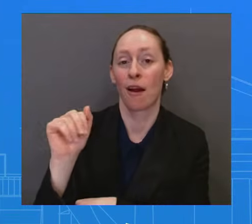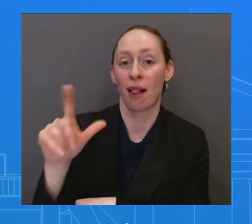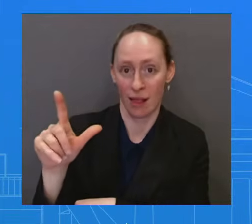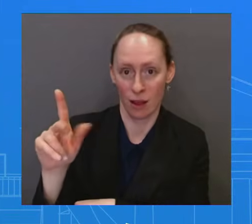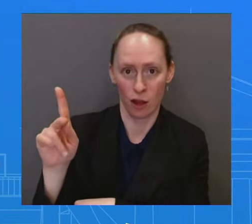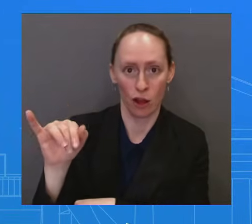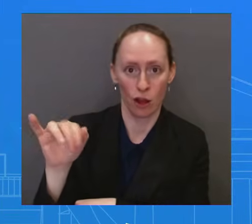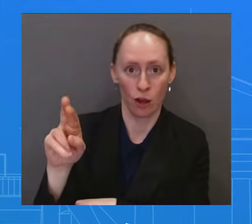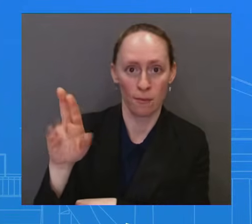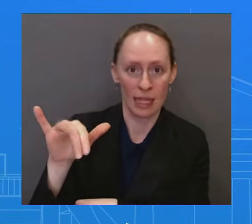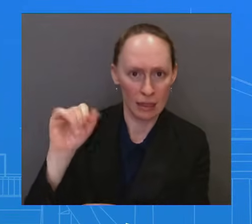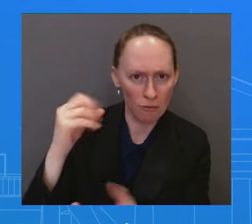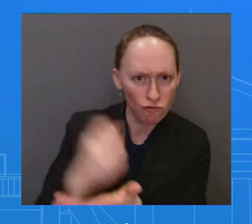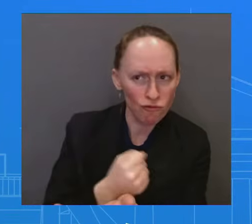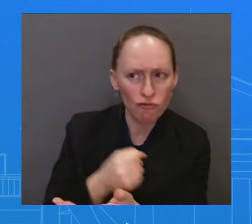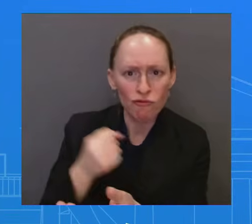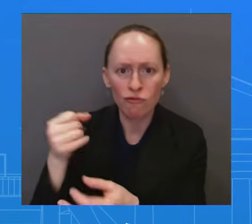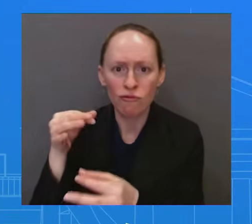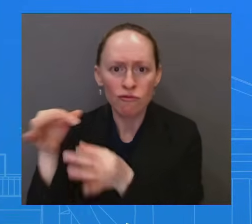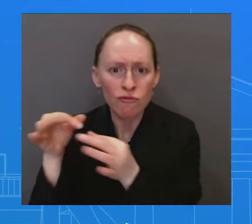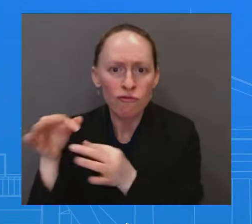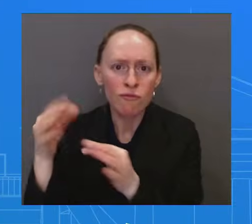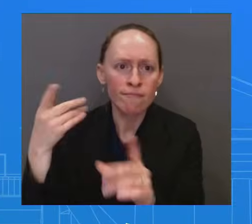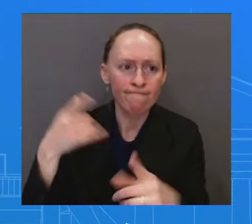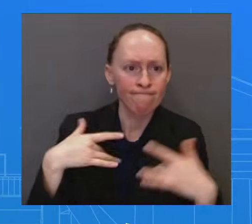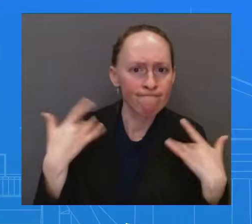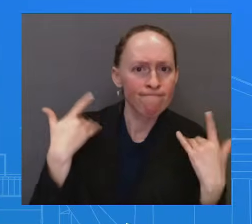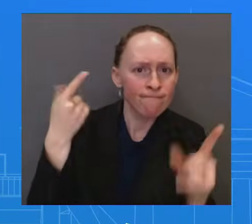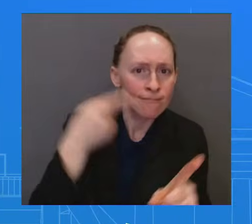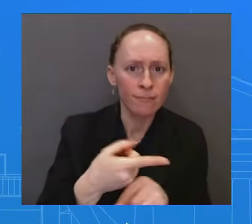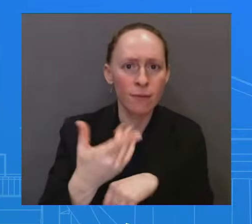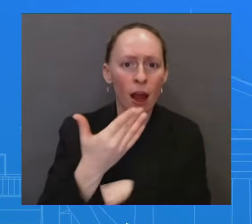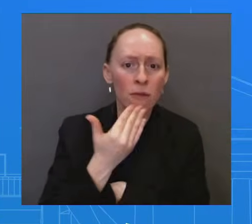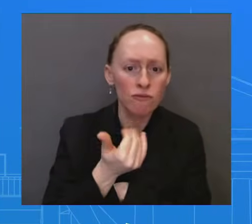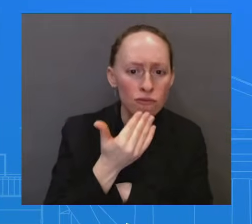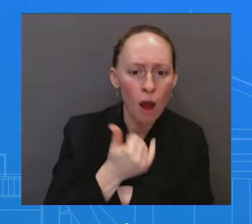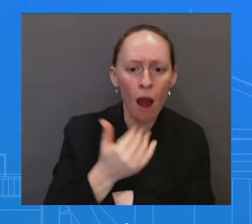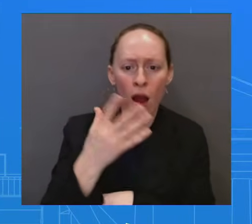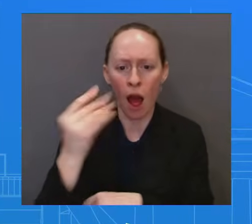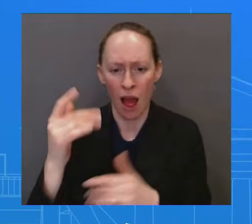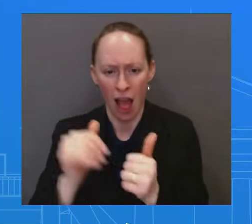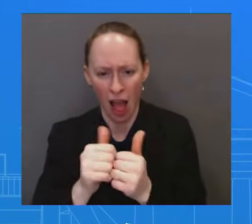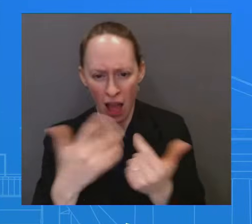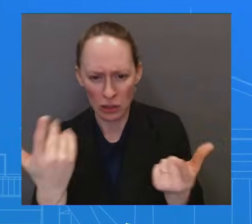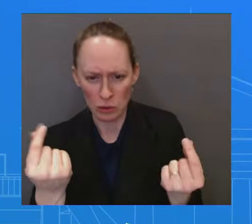to bring home wrongfully detained Americans from Venezuela, and the President's call with President AMLO